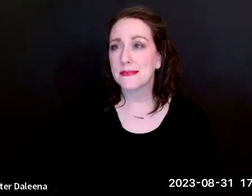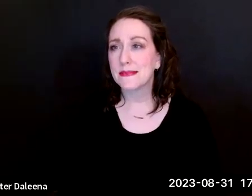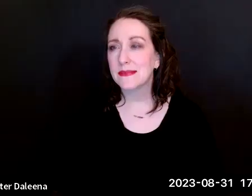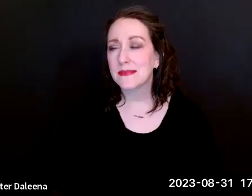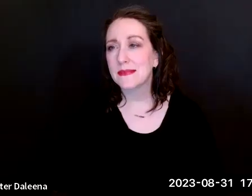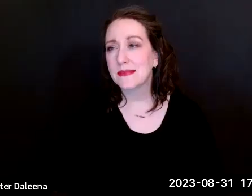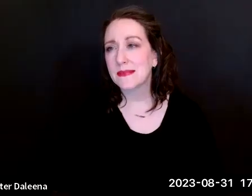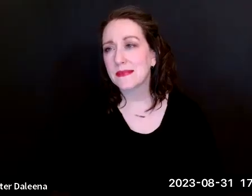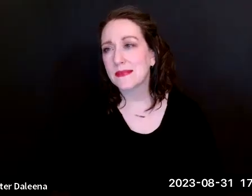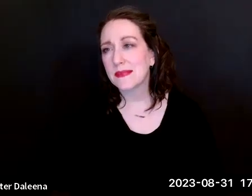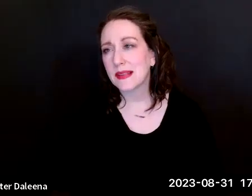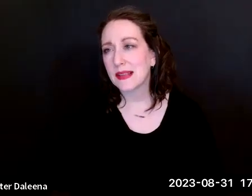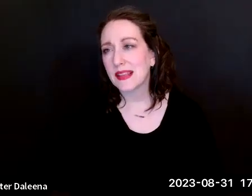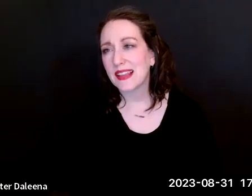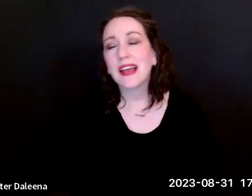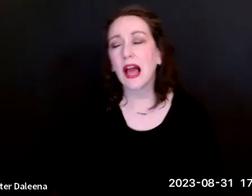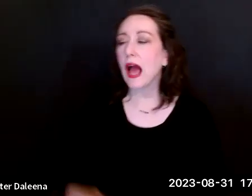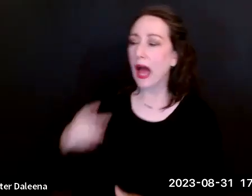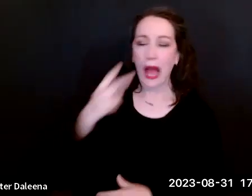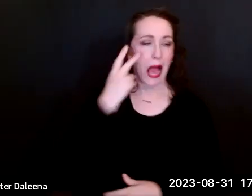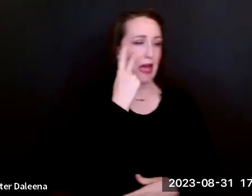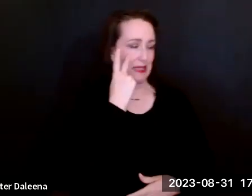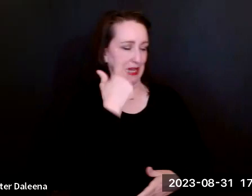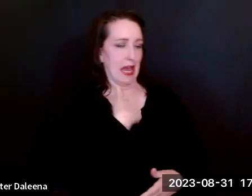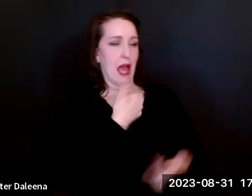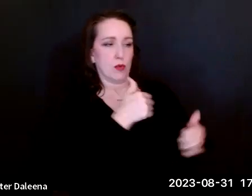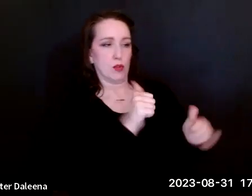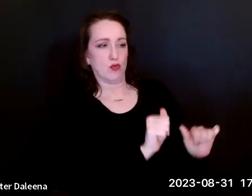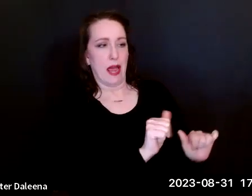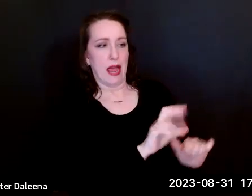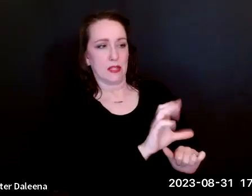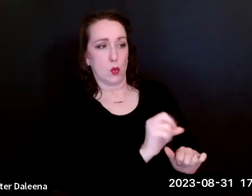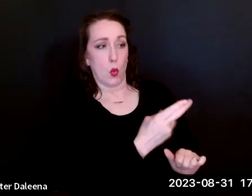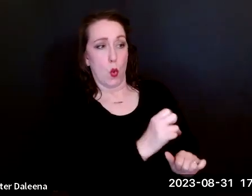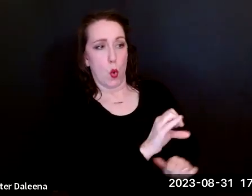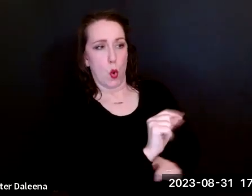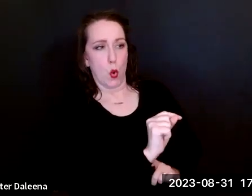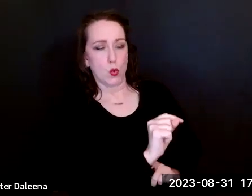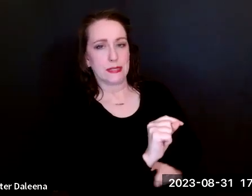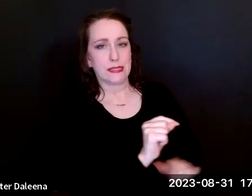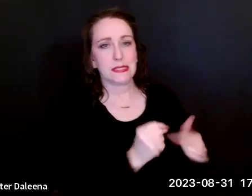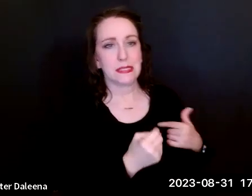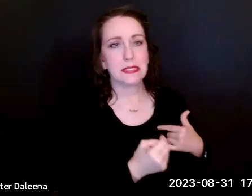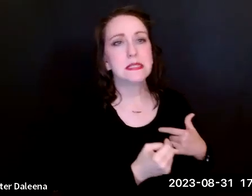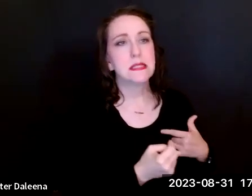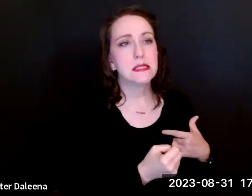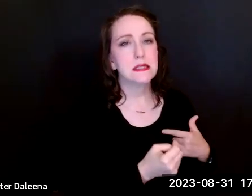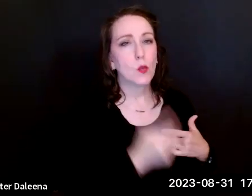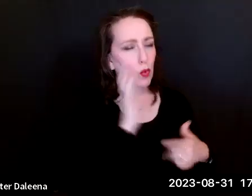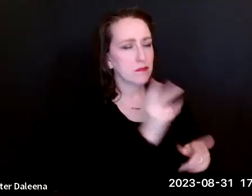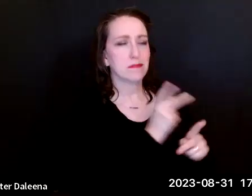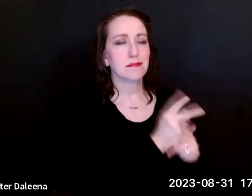I see that and I will try to as a co-host um we'll get it handled okay thank you